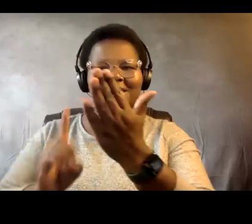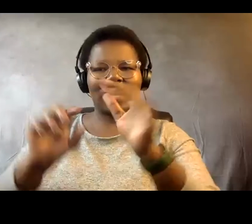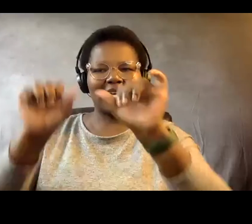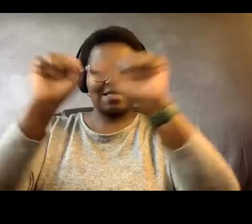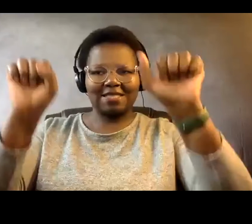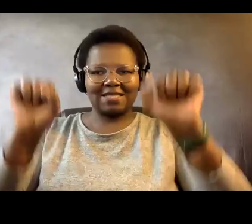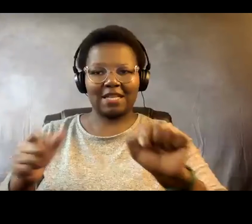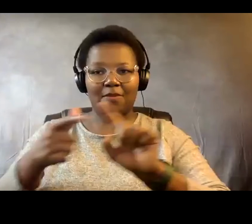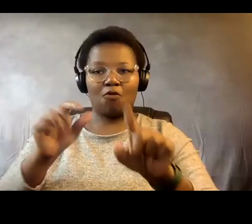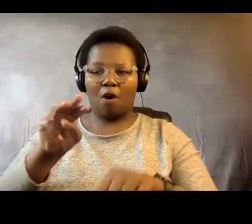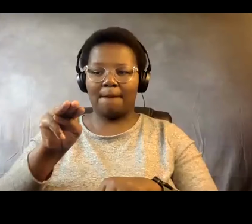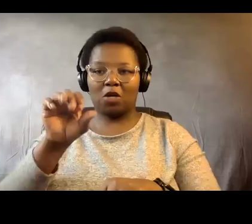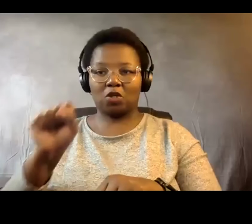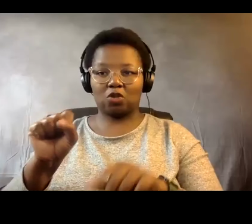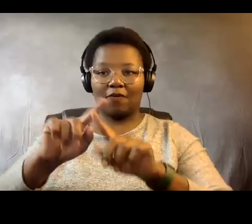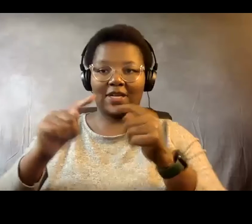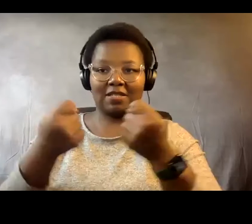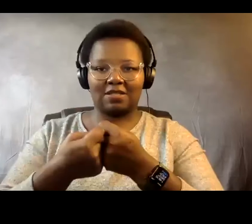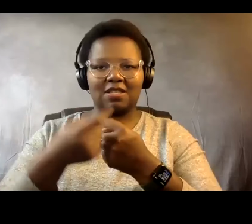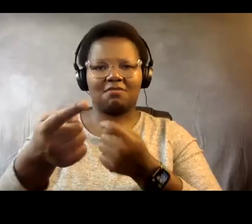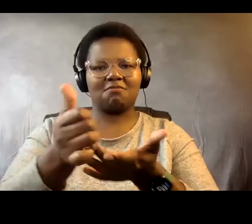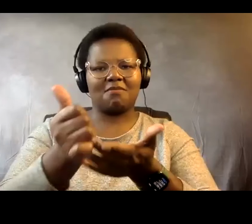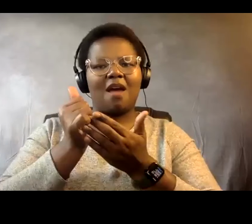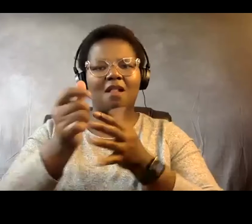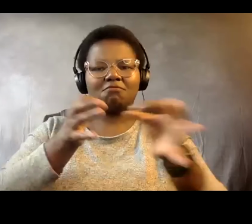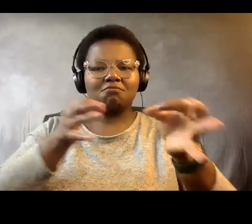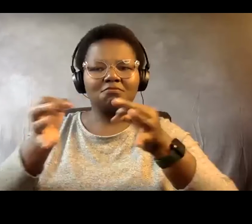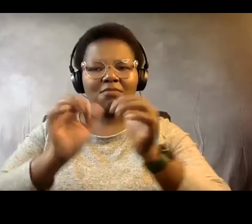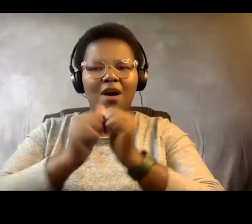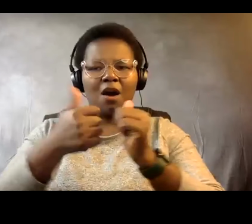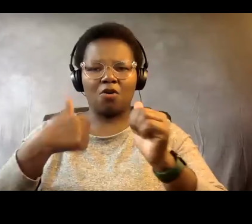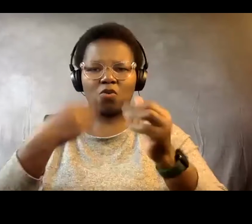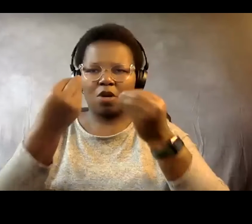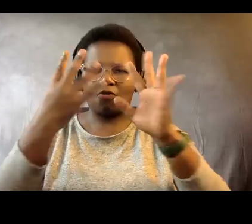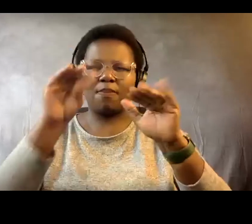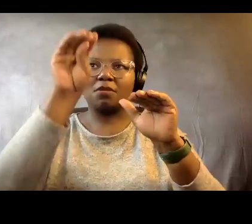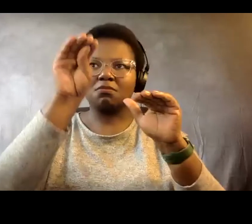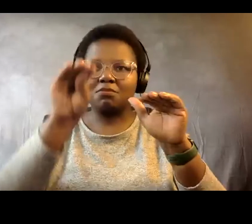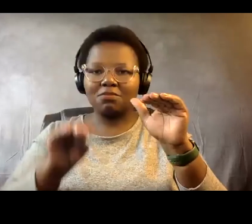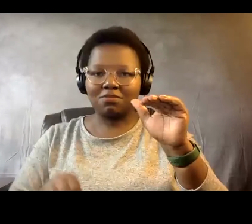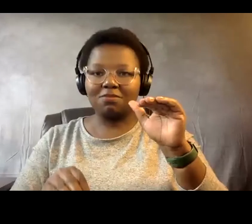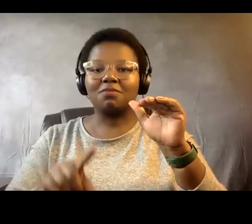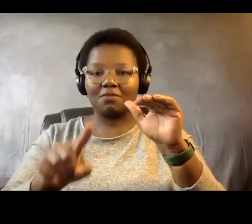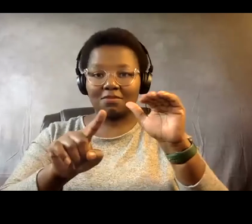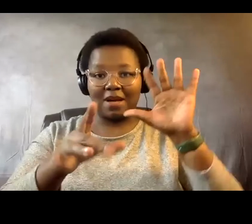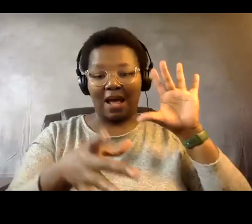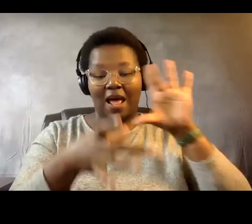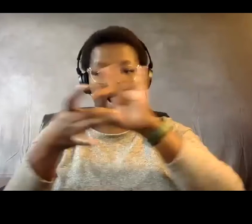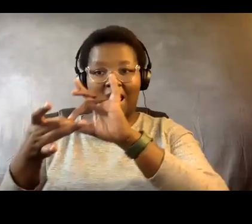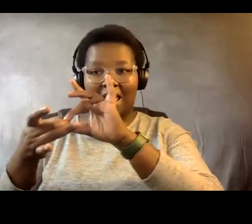template toolkit to help you with annotation. Again links in the slides. You have the mock-up in